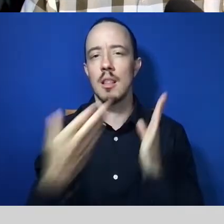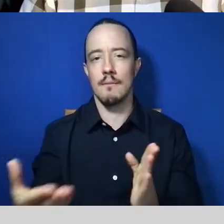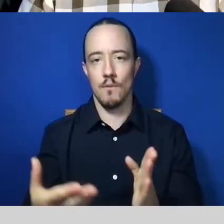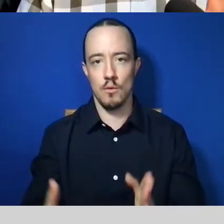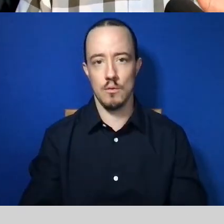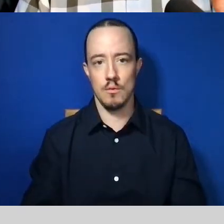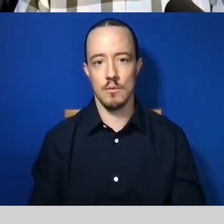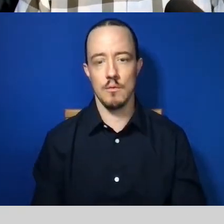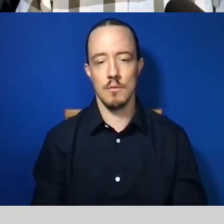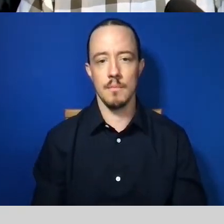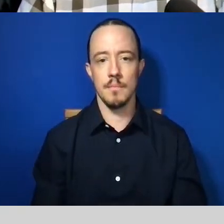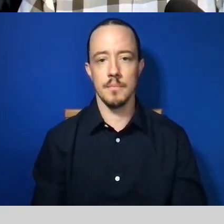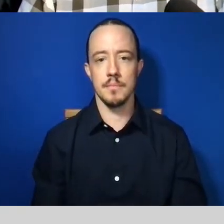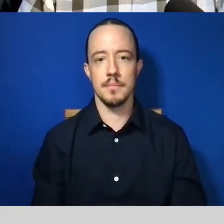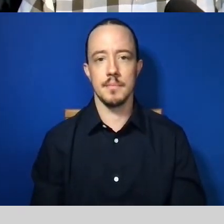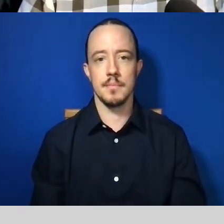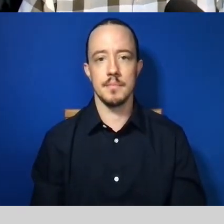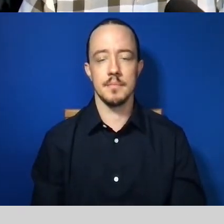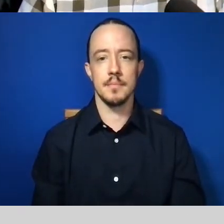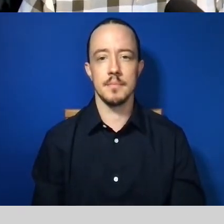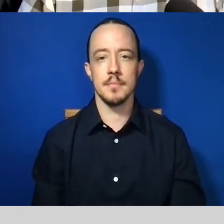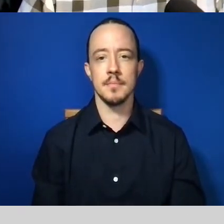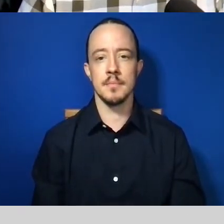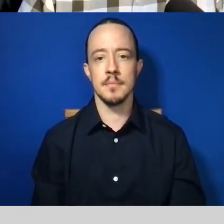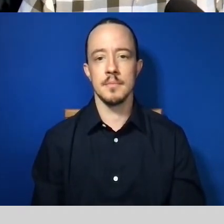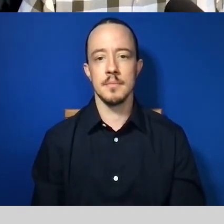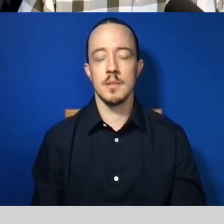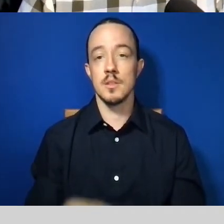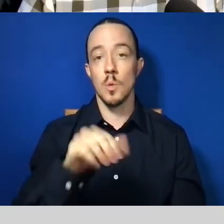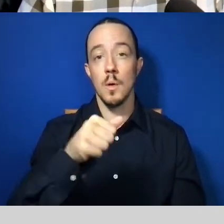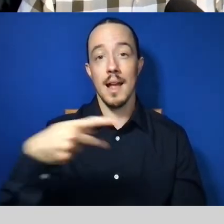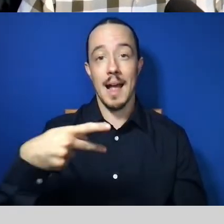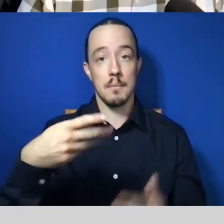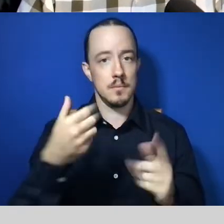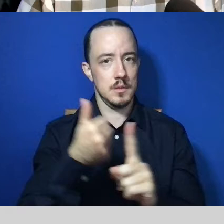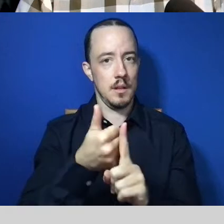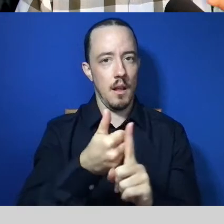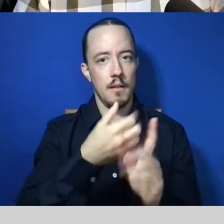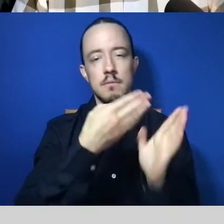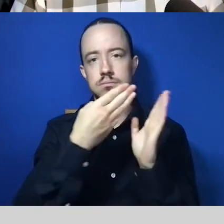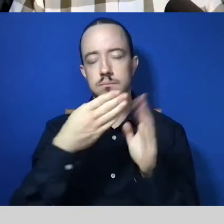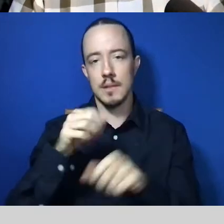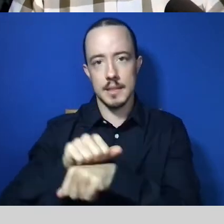I mentioned the application itself is deployed into a Fargate cluster. So you can see that right here with the Django